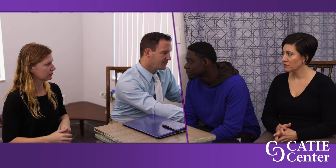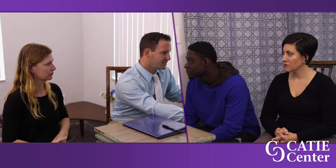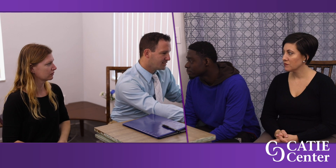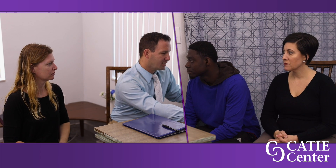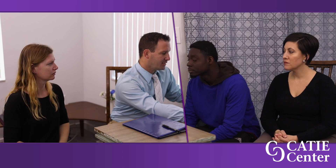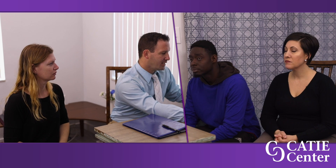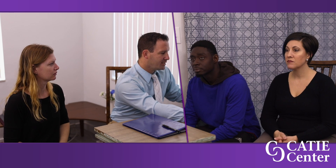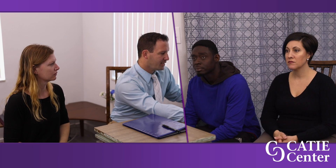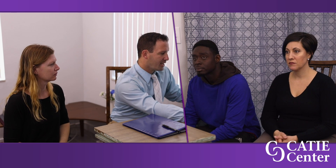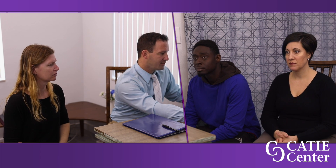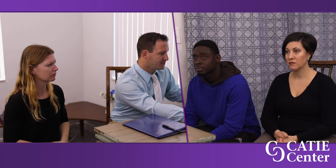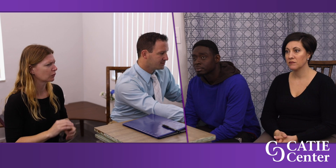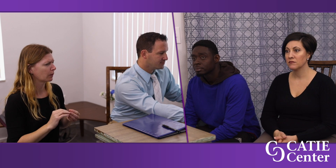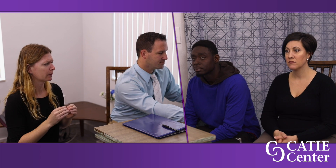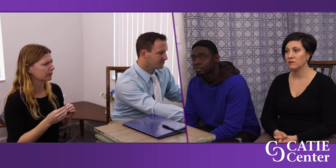This sign indicates: